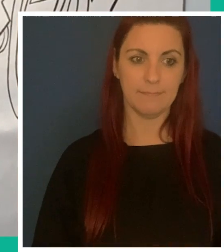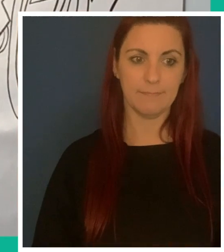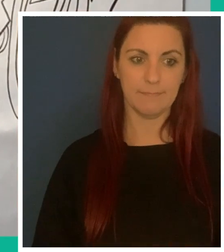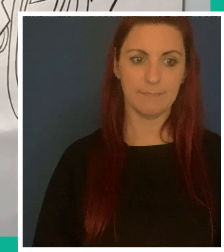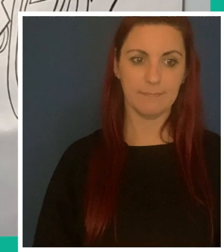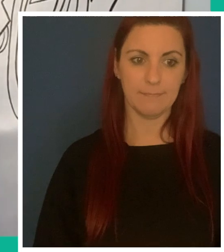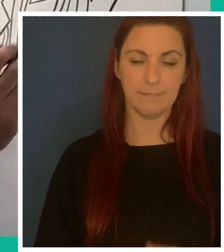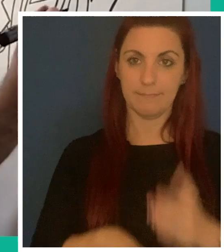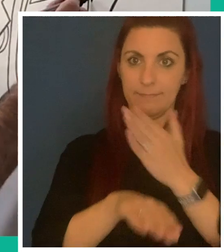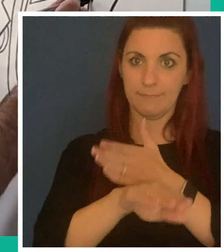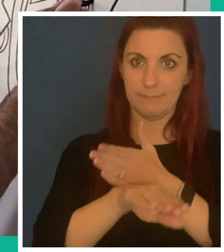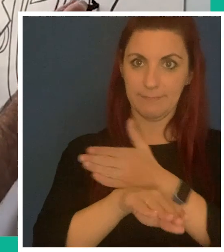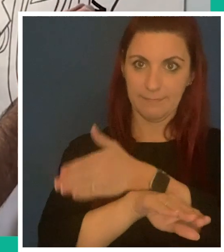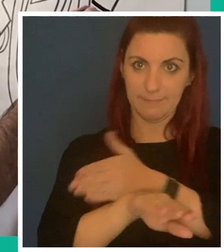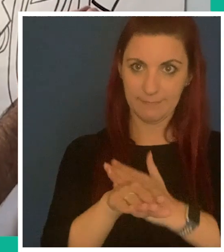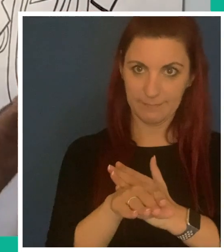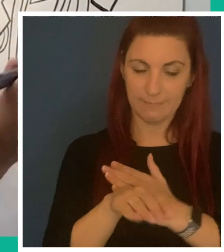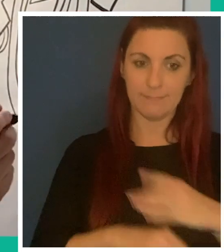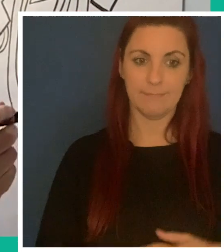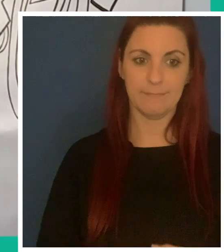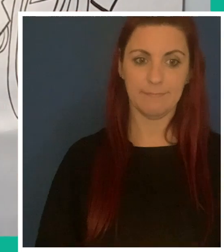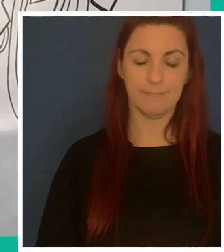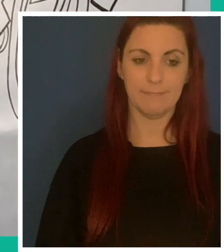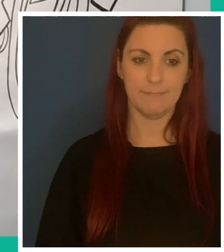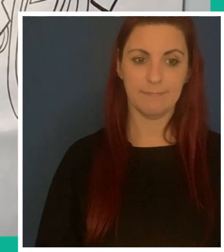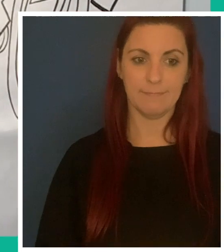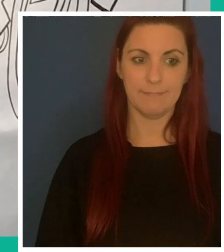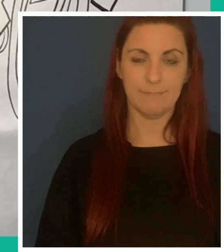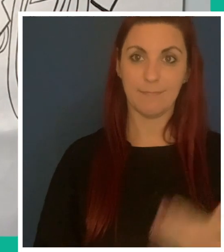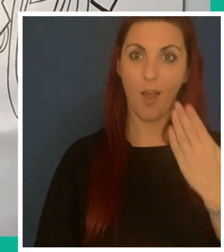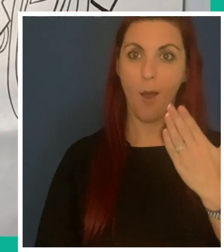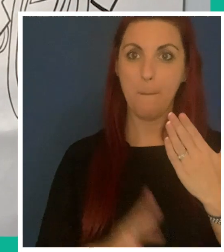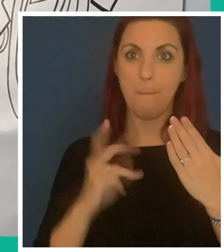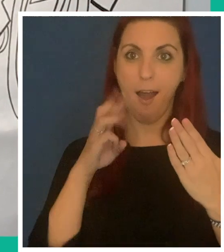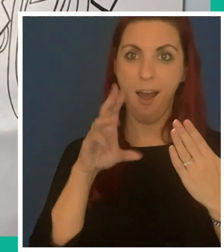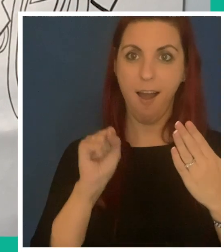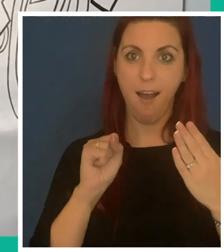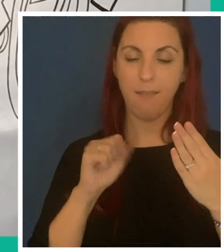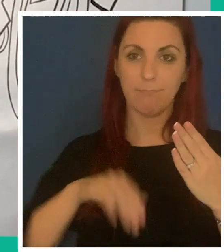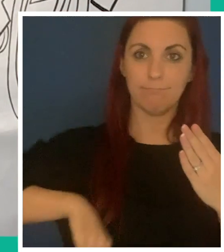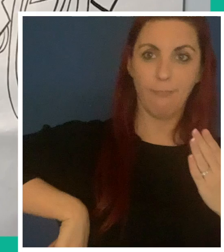Finish off the bottom of the sleeve and then and every dog loves sausages,